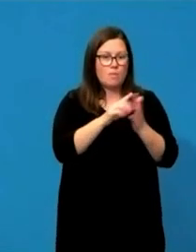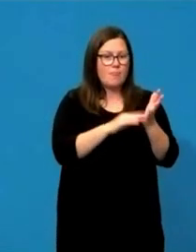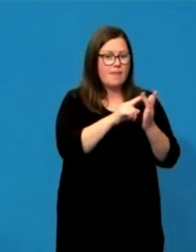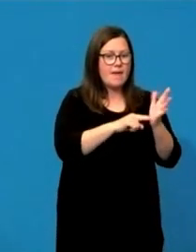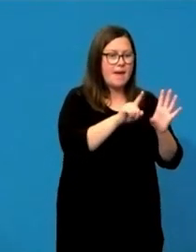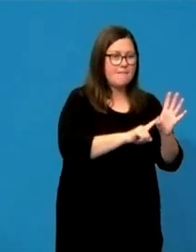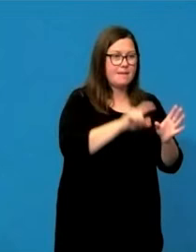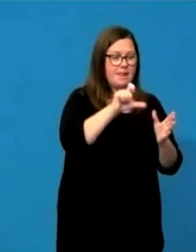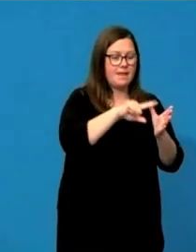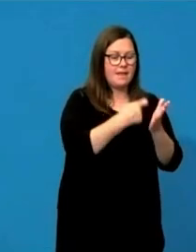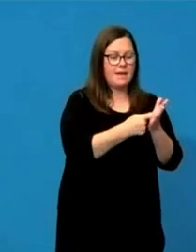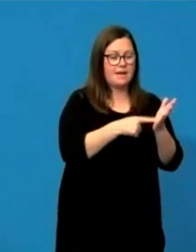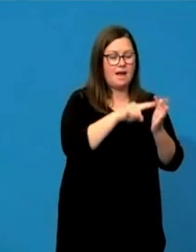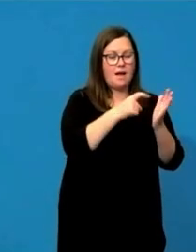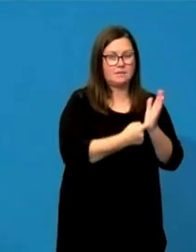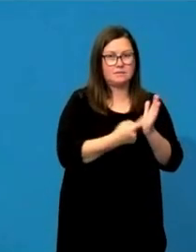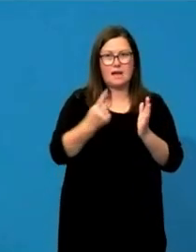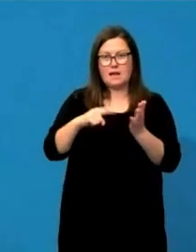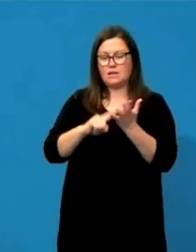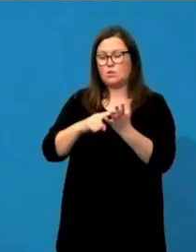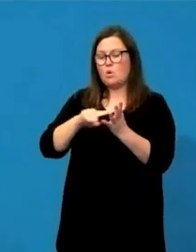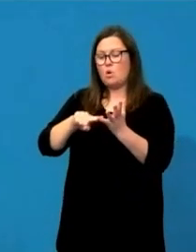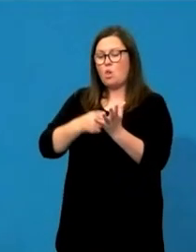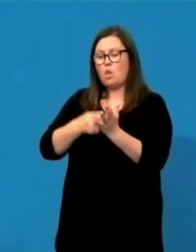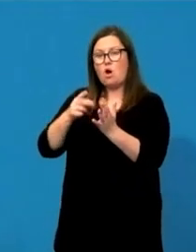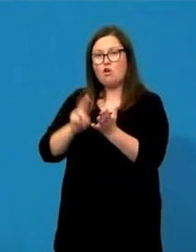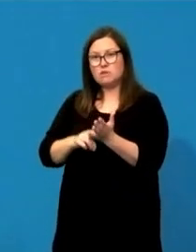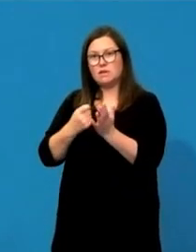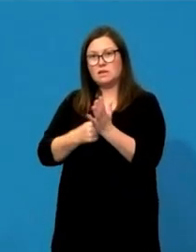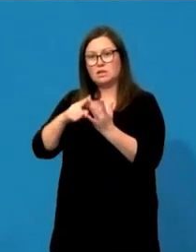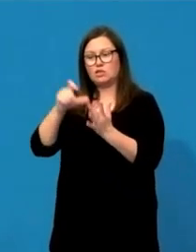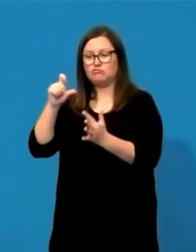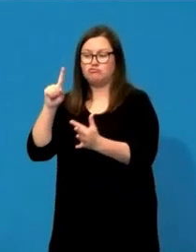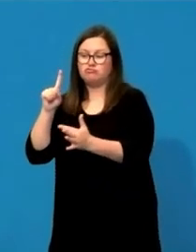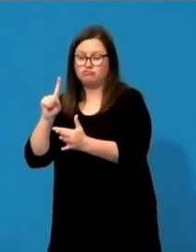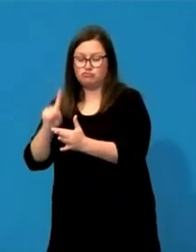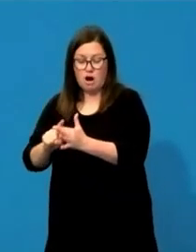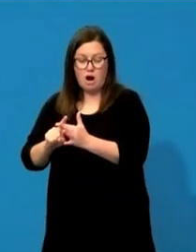is the research fellow and works at the Marulu team at Marninwarntikura.